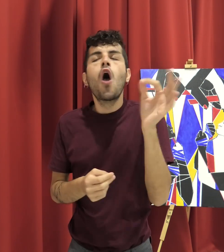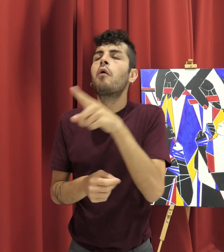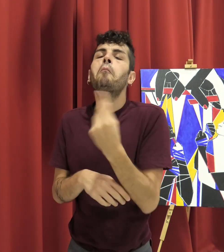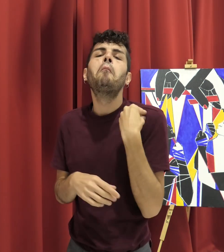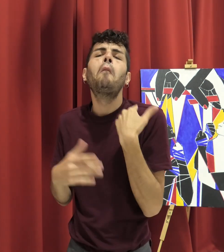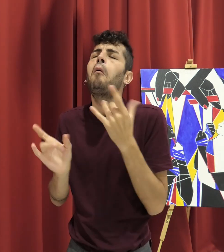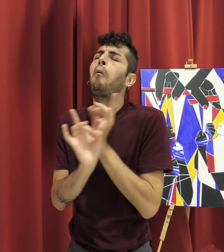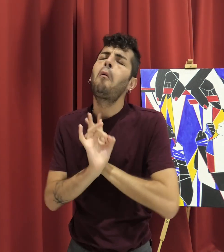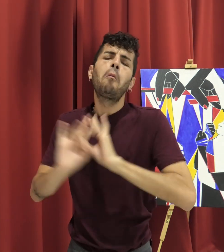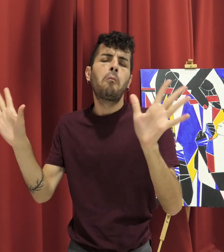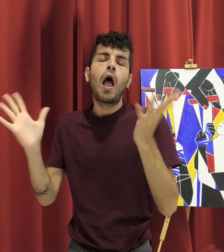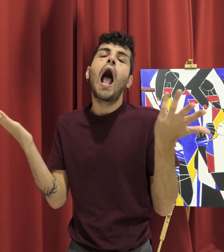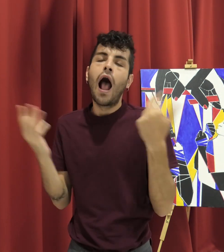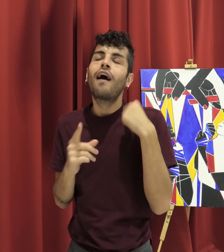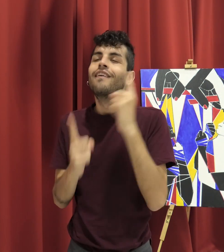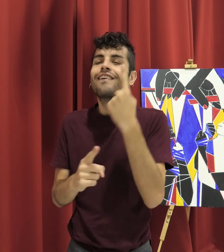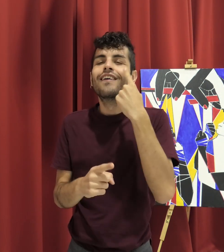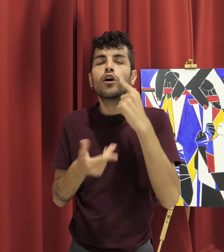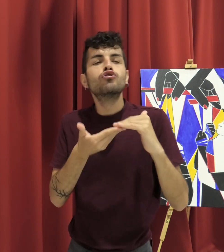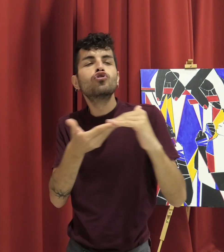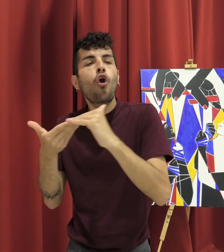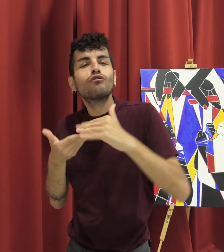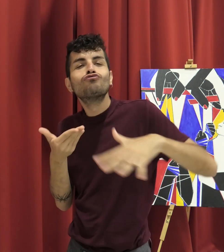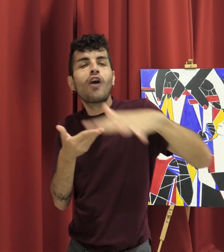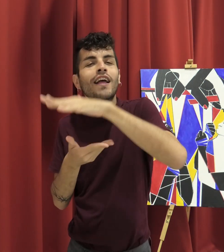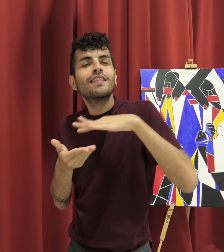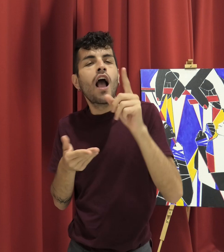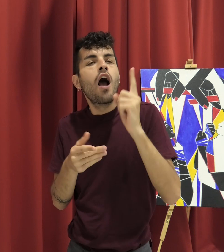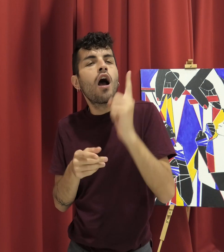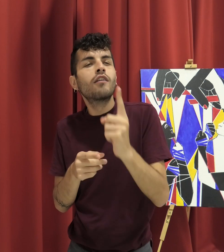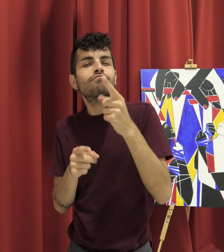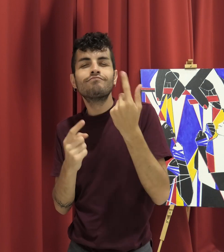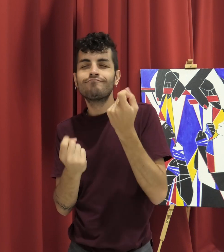or if I am given the freedom to decide on the theme, I am inspired by social situations